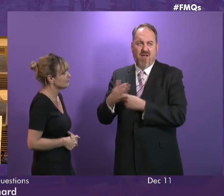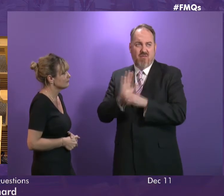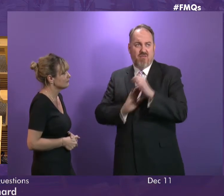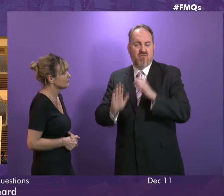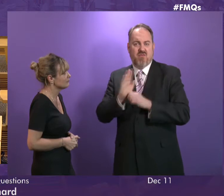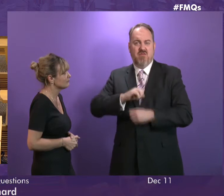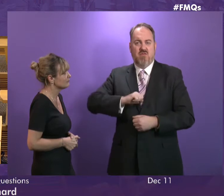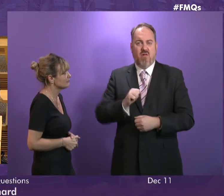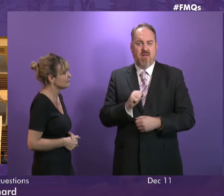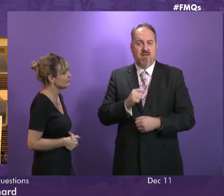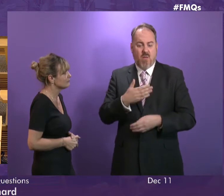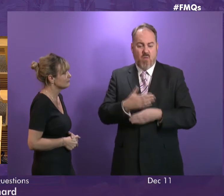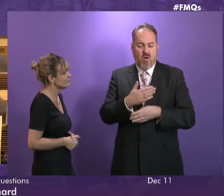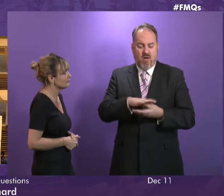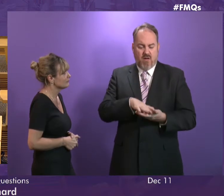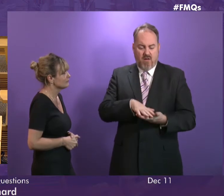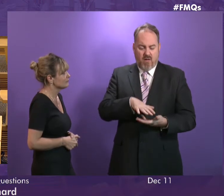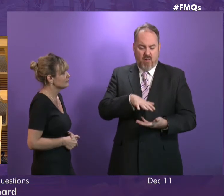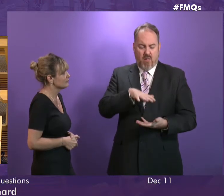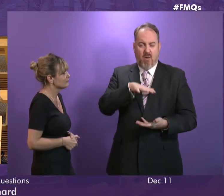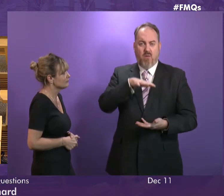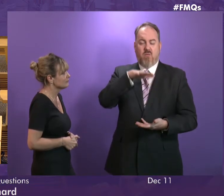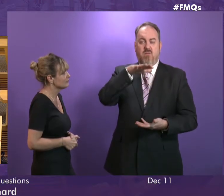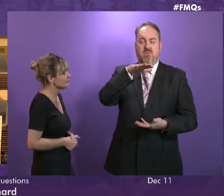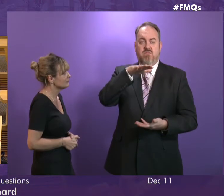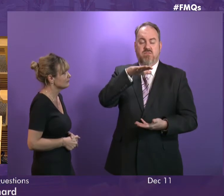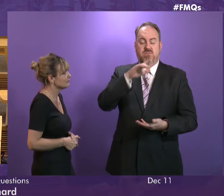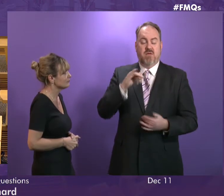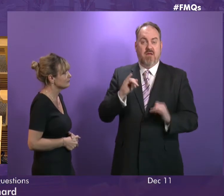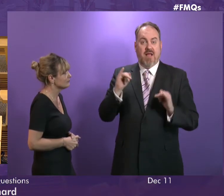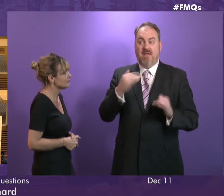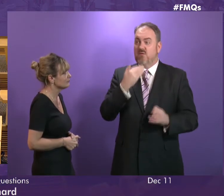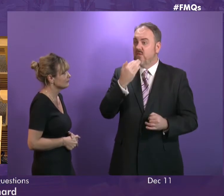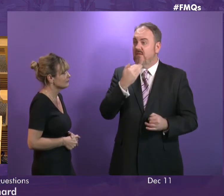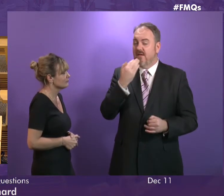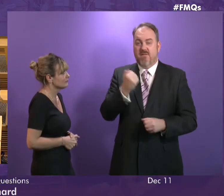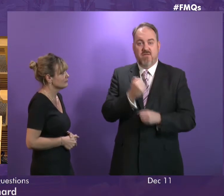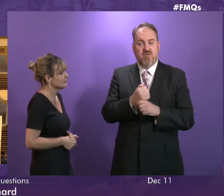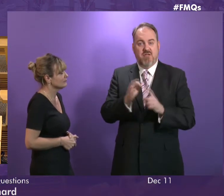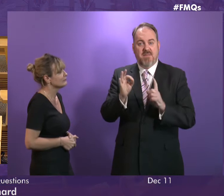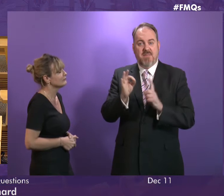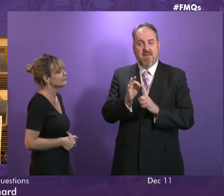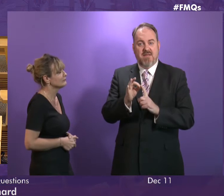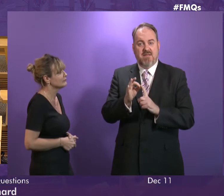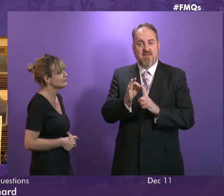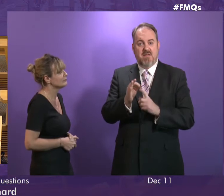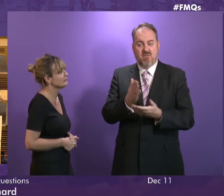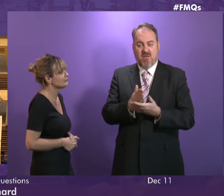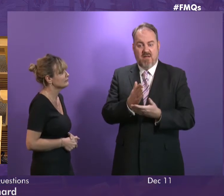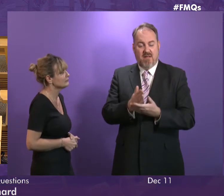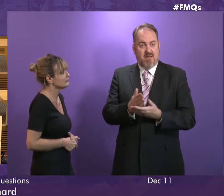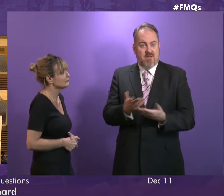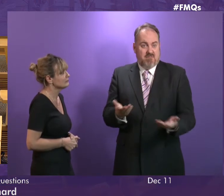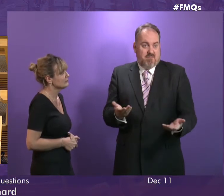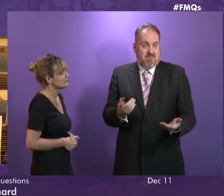are workload pressures and that there is a GP shortage. The truth is that Scotland is